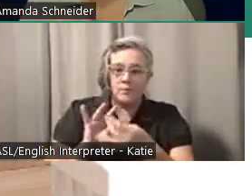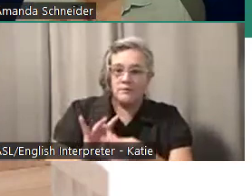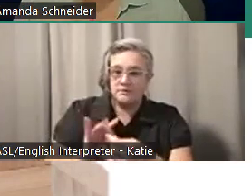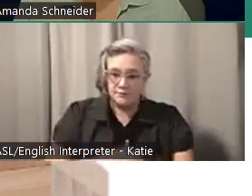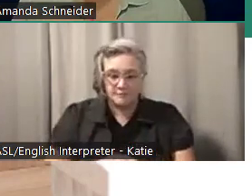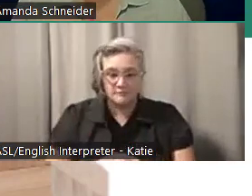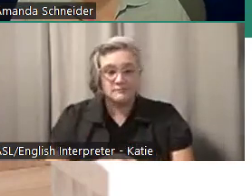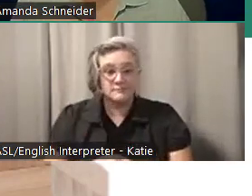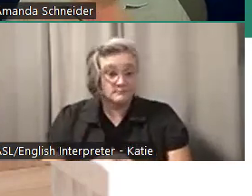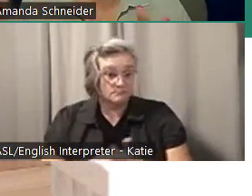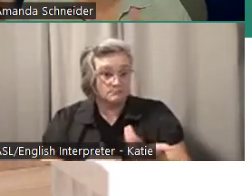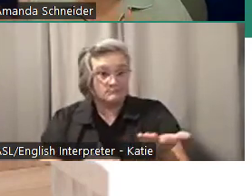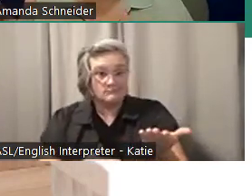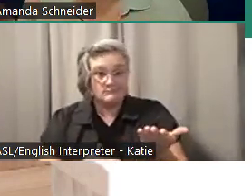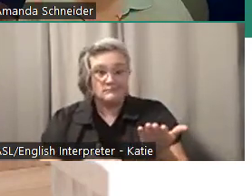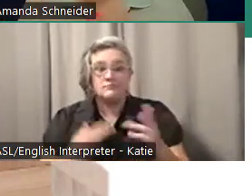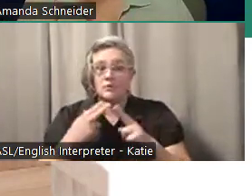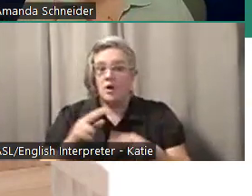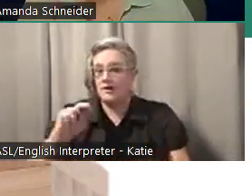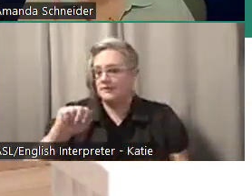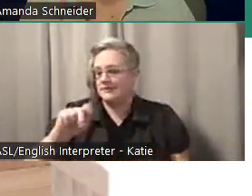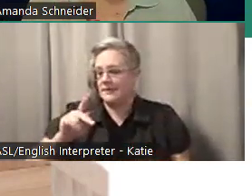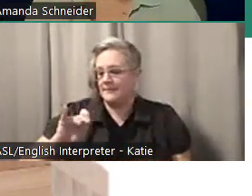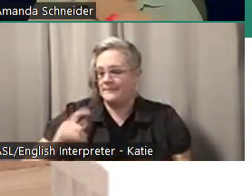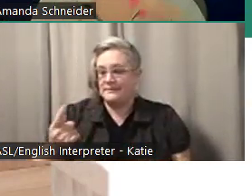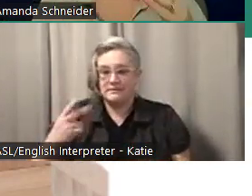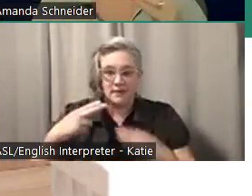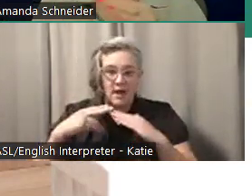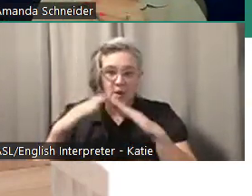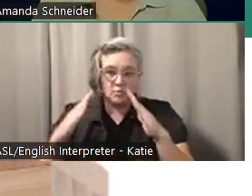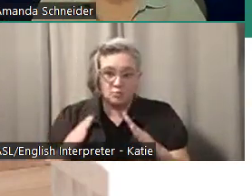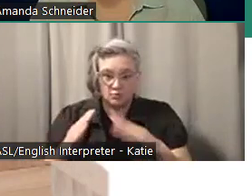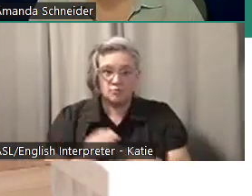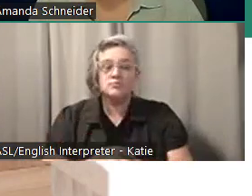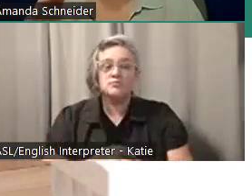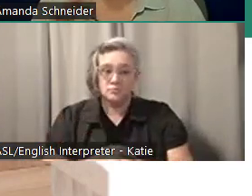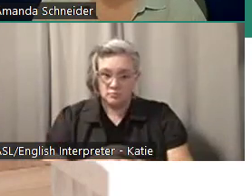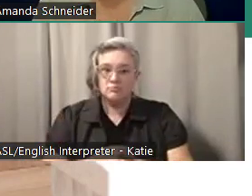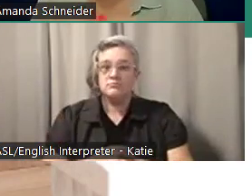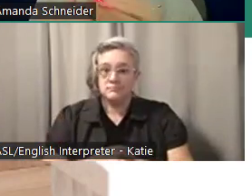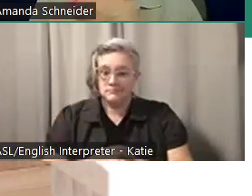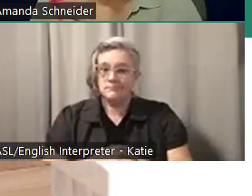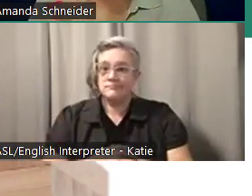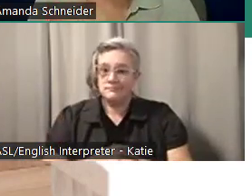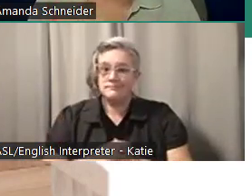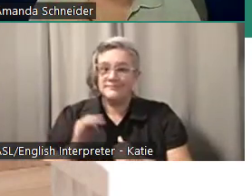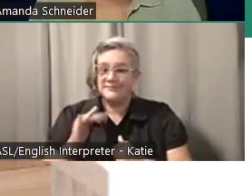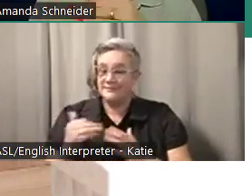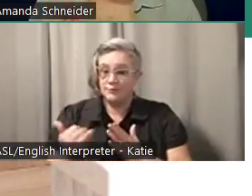So, this example is the book, The Napping House, where, um… Each time there's a new character,